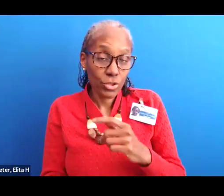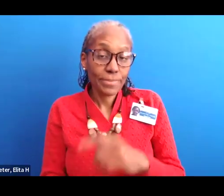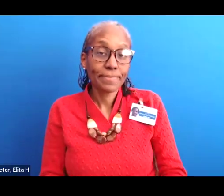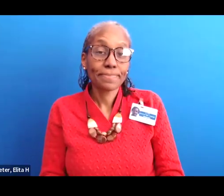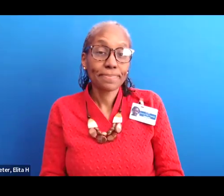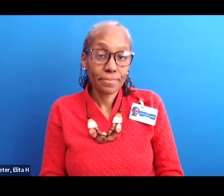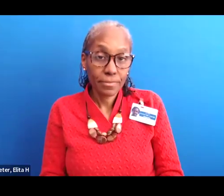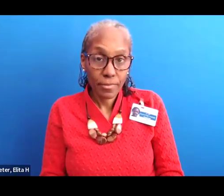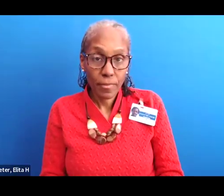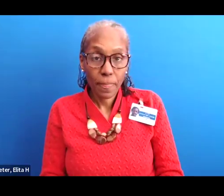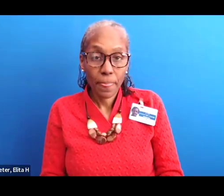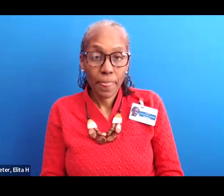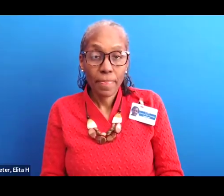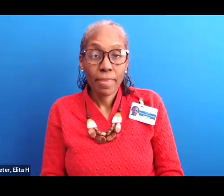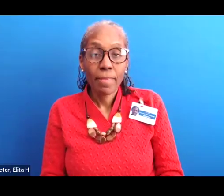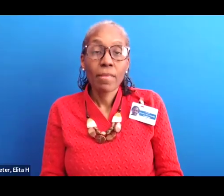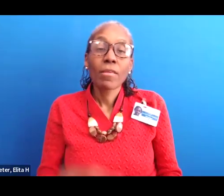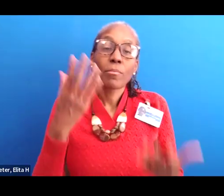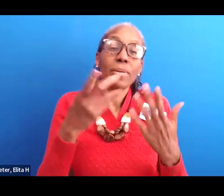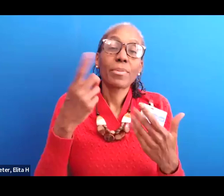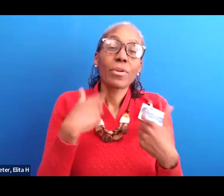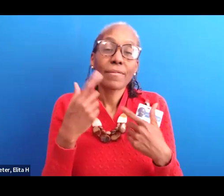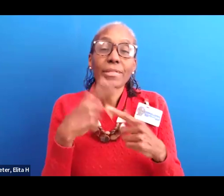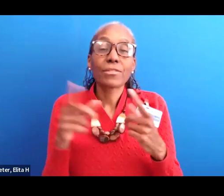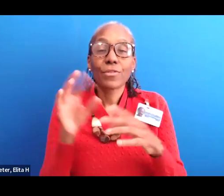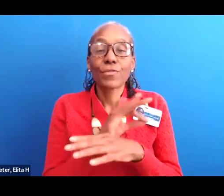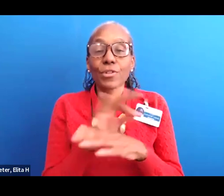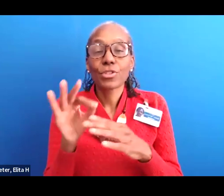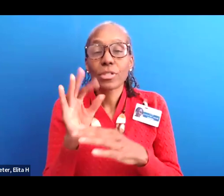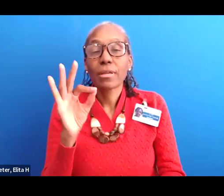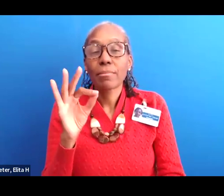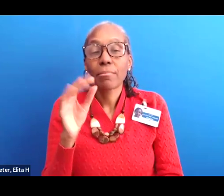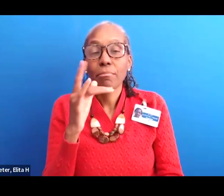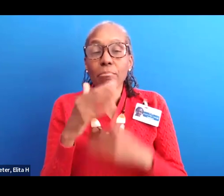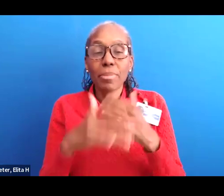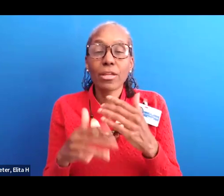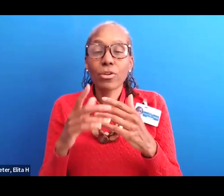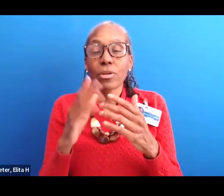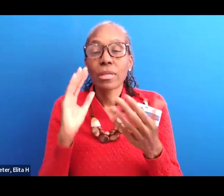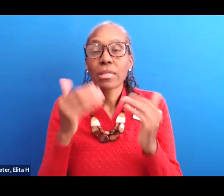You might have a different functioning bladder than the way it used to function before you had these issues.